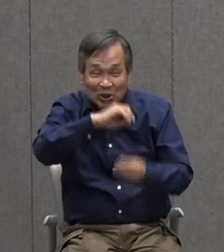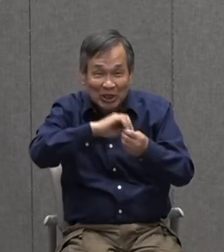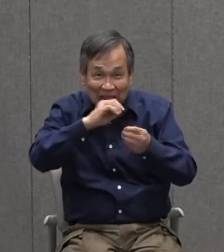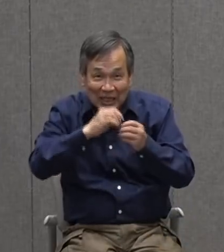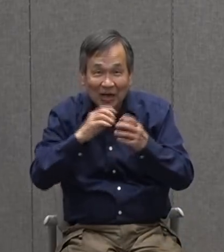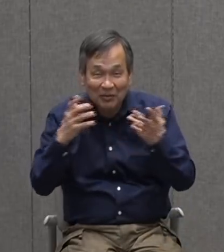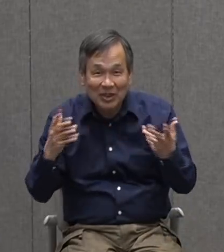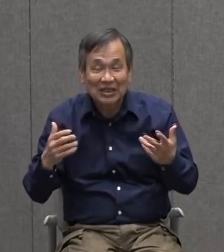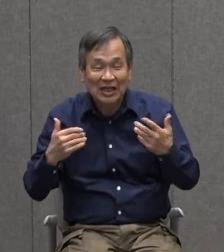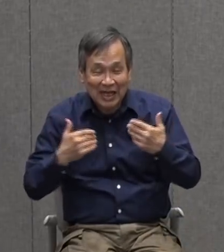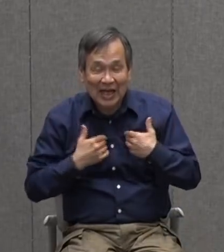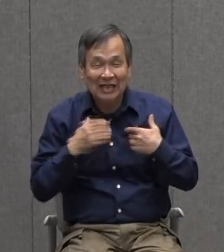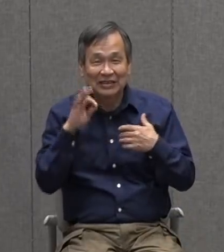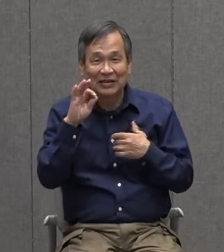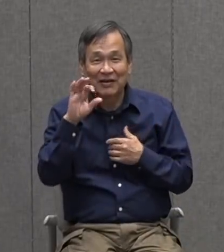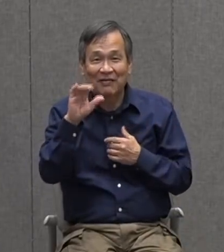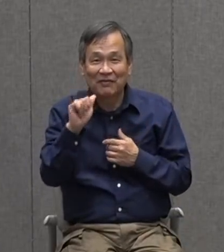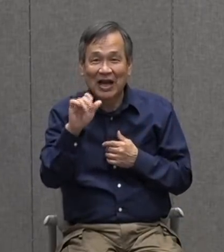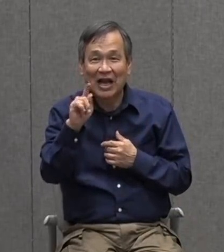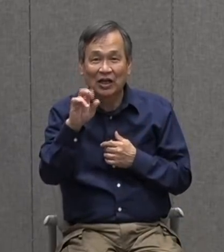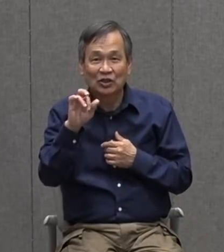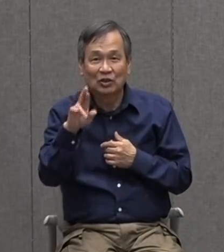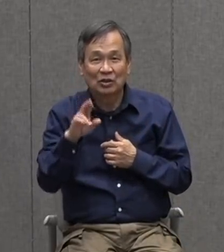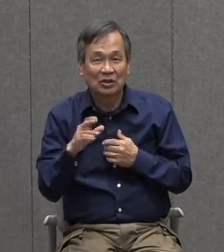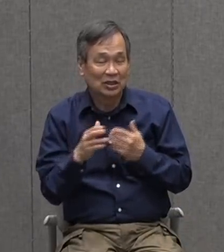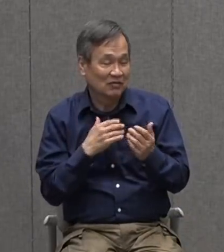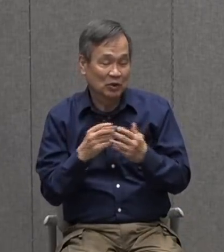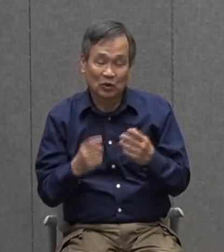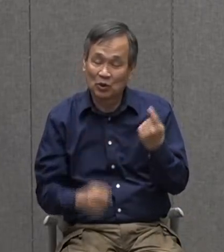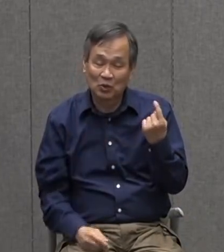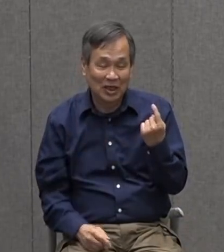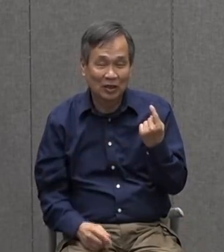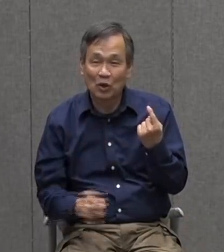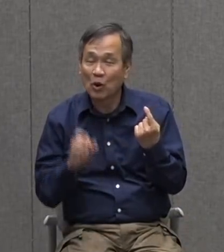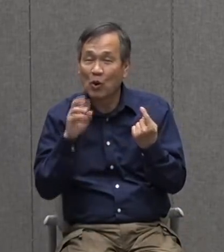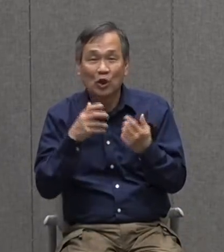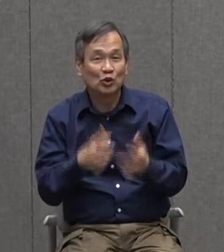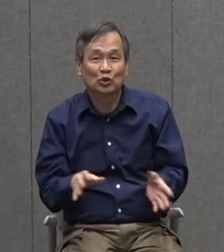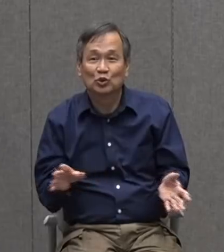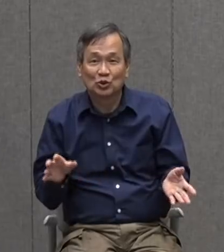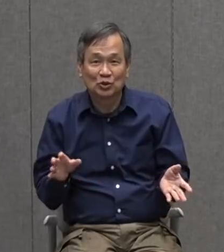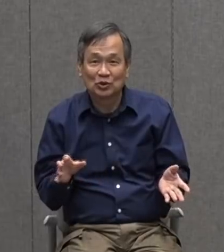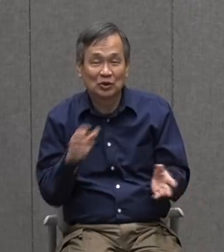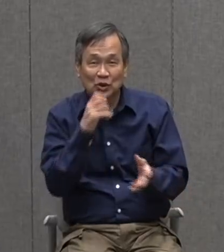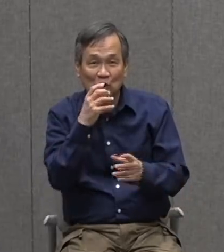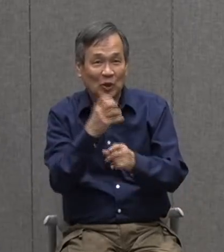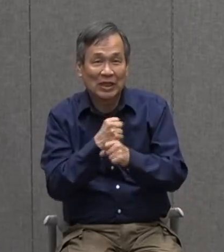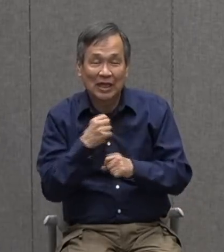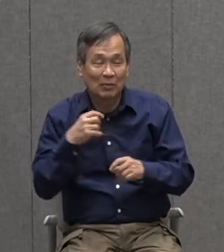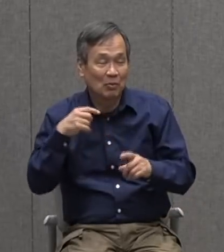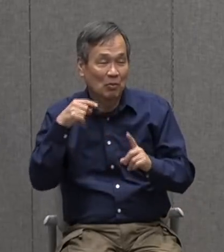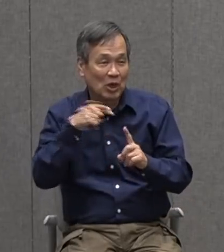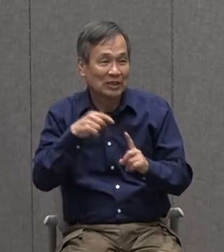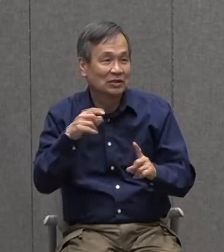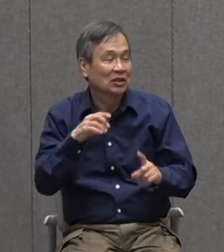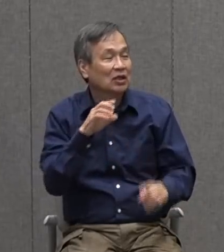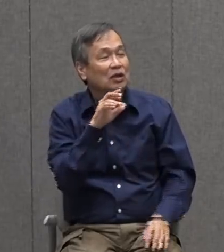even if it's only one factor that I can circle. Otherwise you lose your turn and you don't get the points. Okay, I'm gonna try 27.